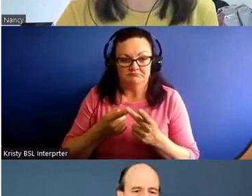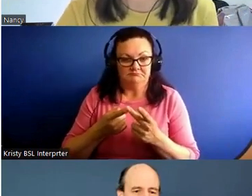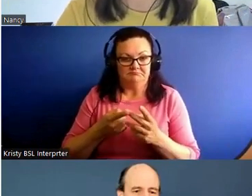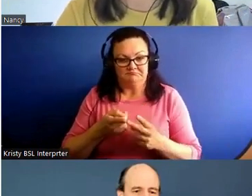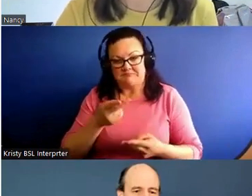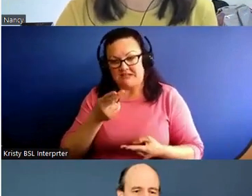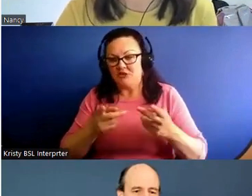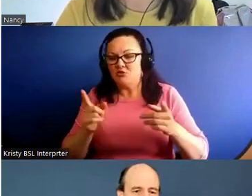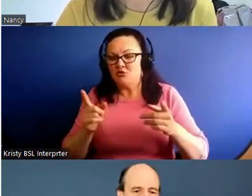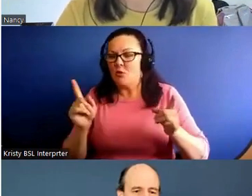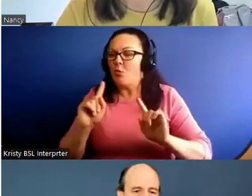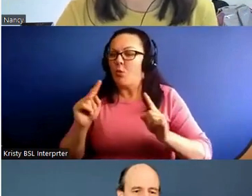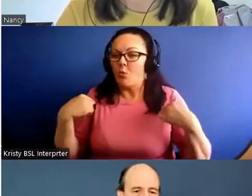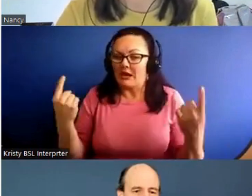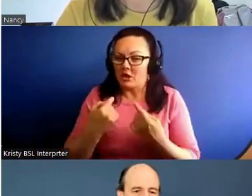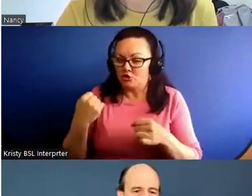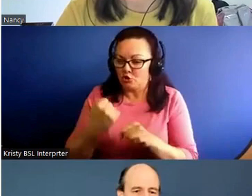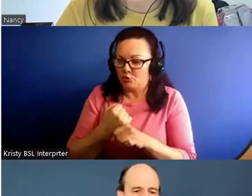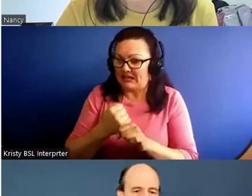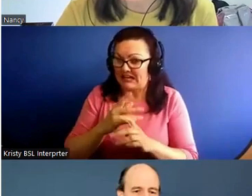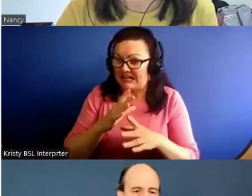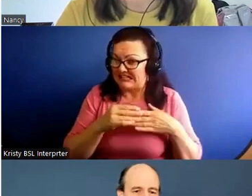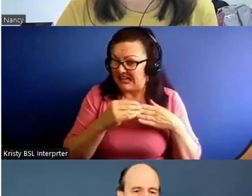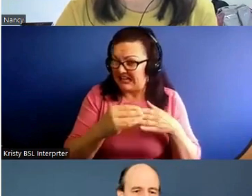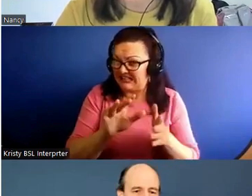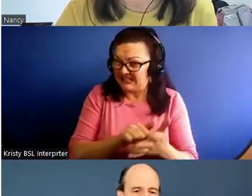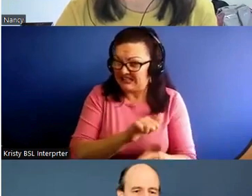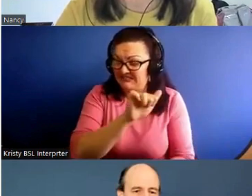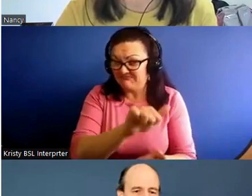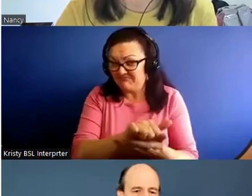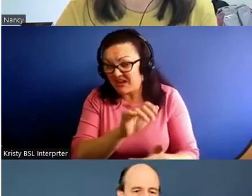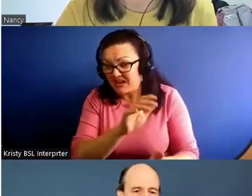leading to positive change and whether that positive change is